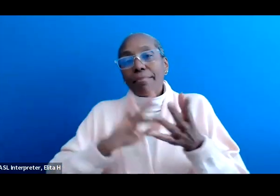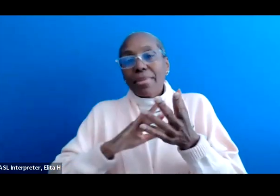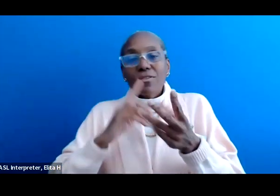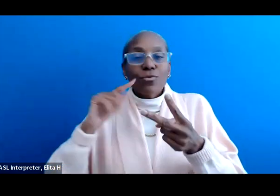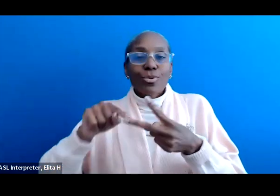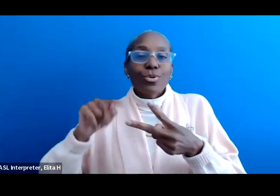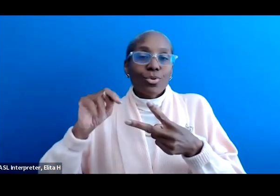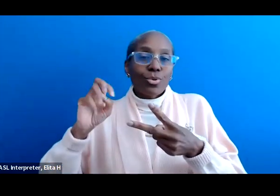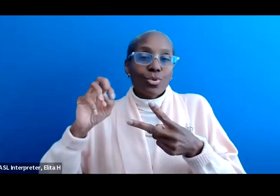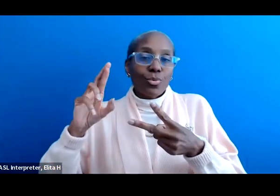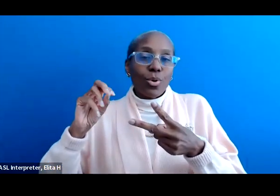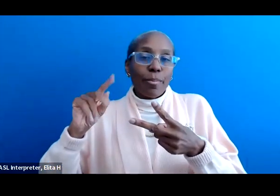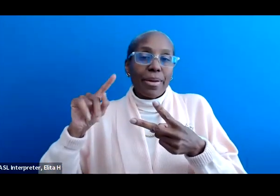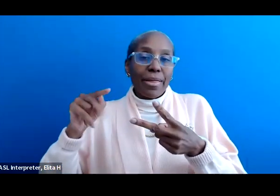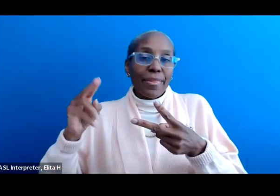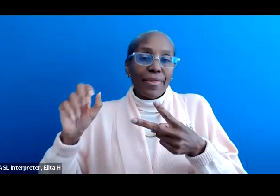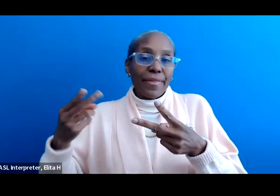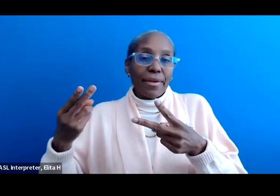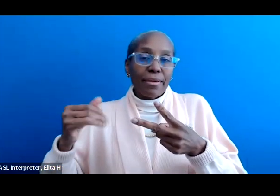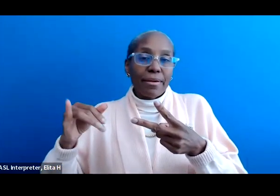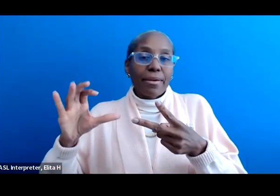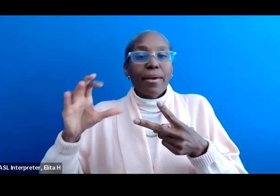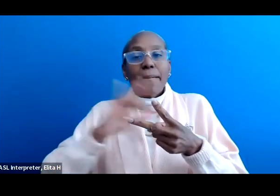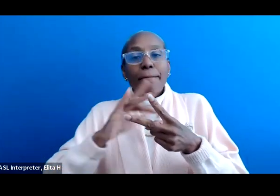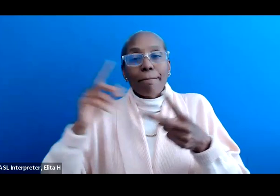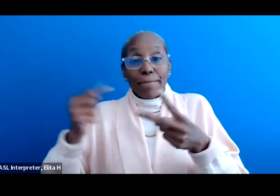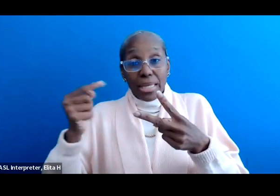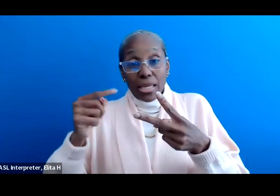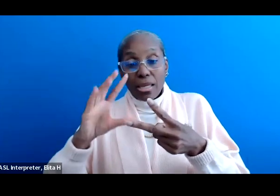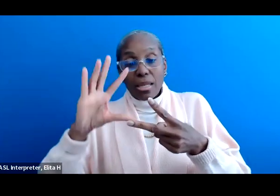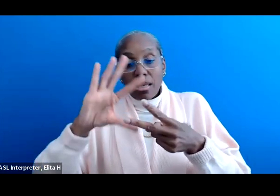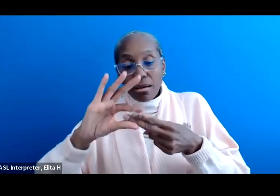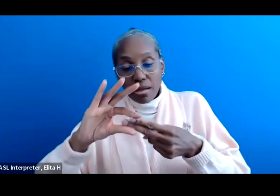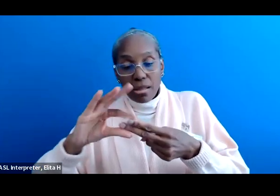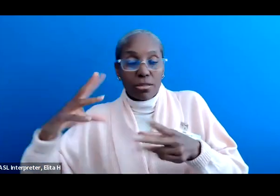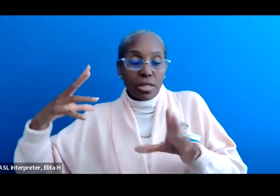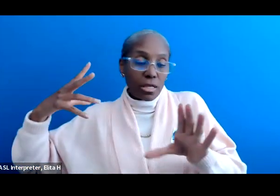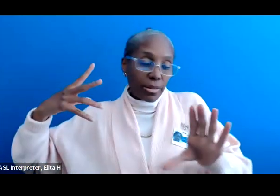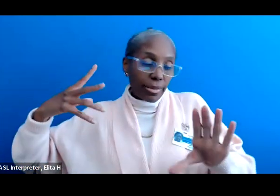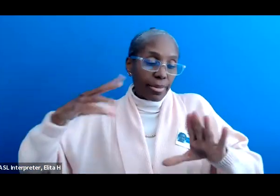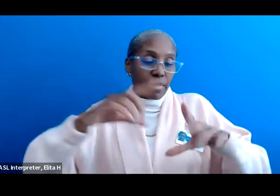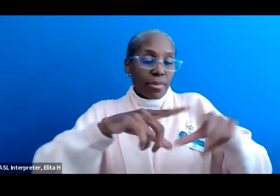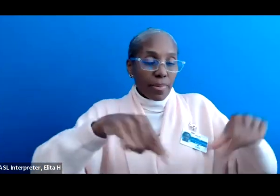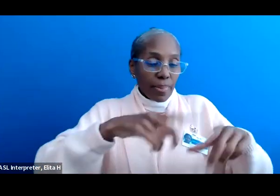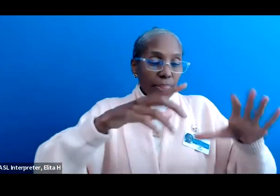They can give you both that same medicine that helps control the pain and the transmission through the spinal cord.